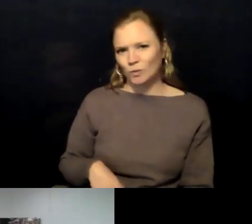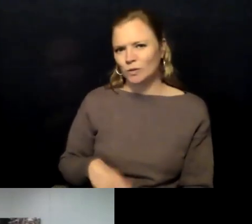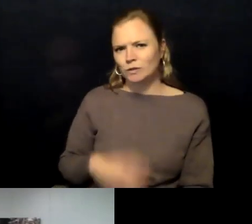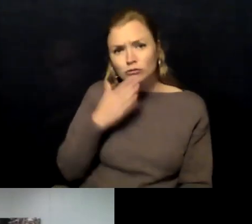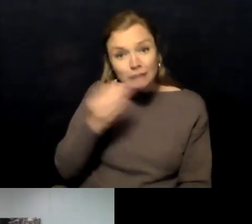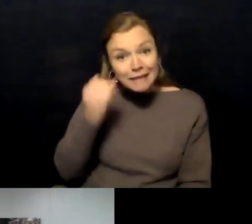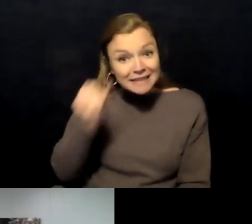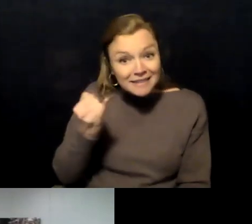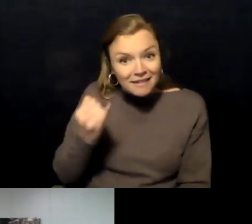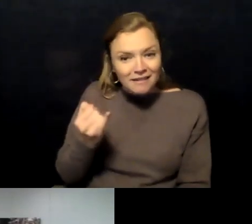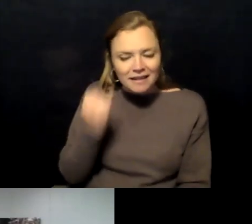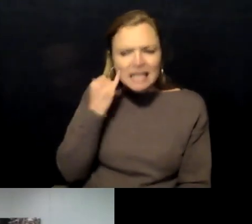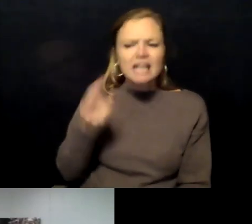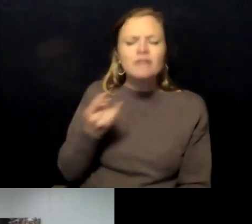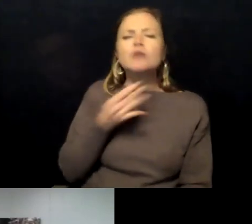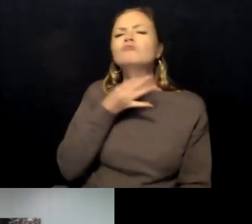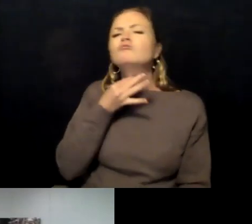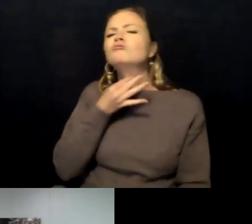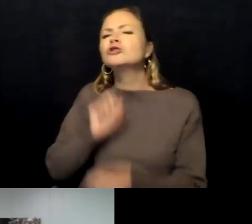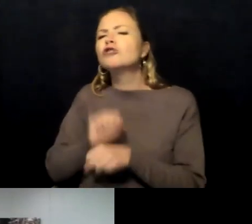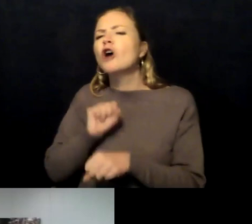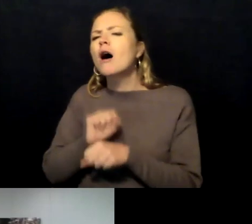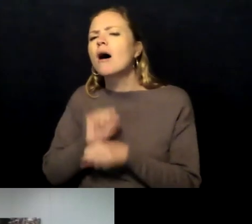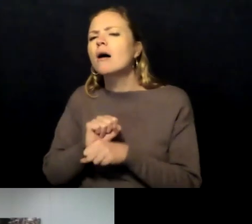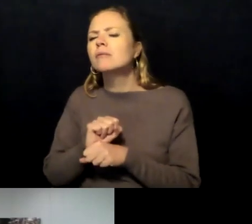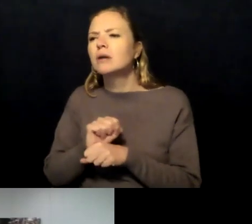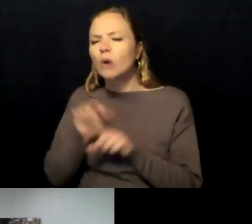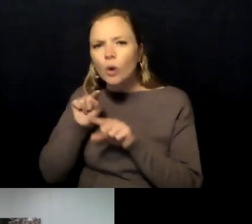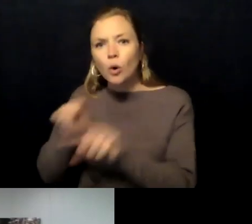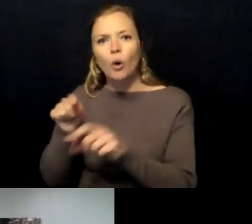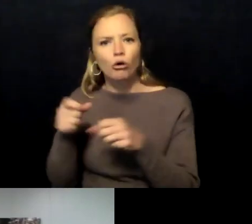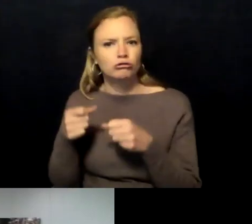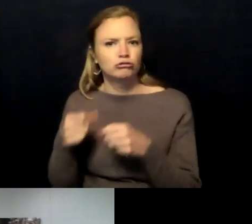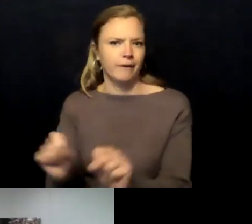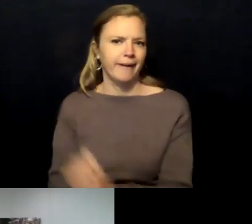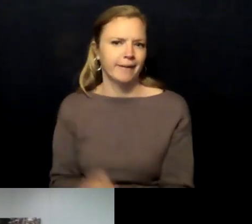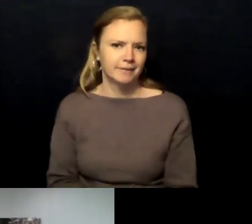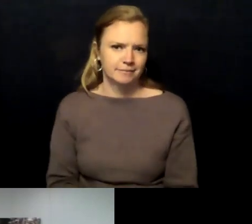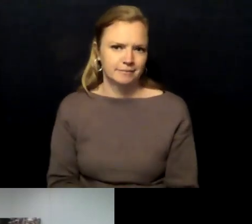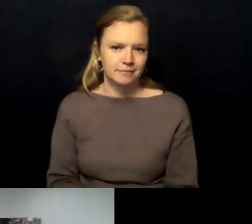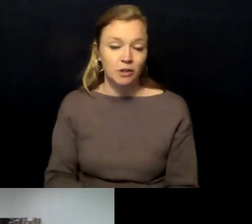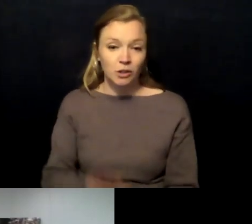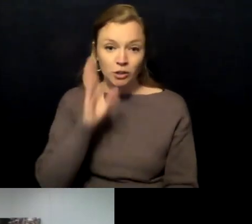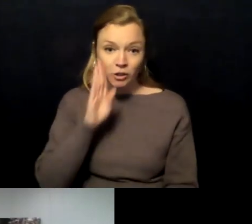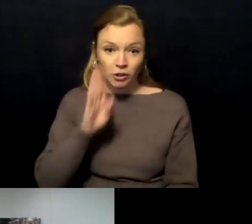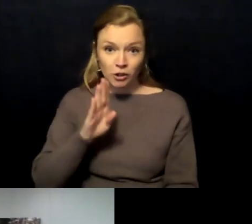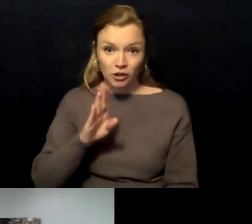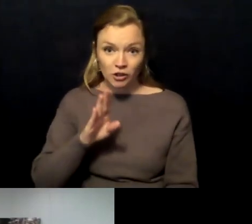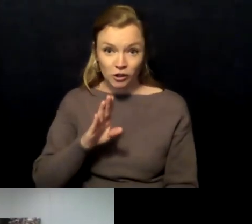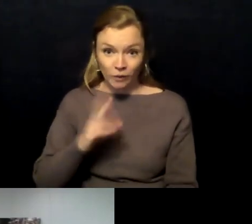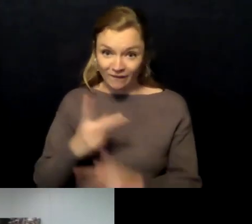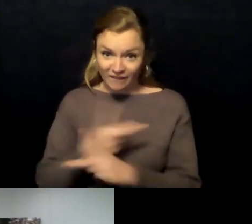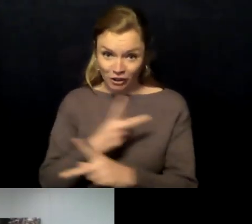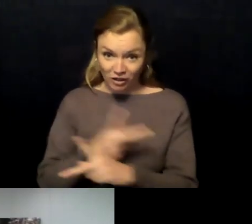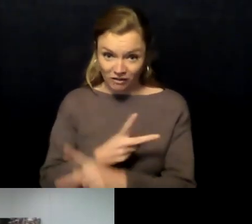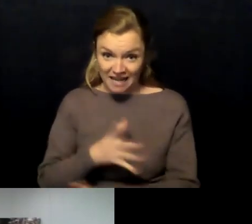interested in doing, just go out and try it! You'll quickly learn